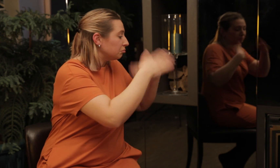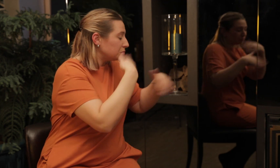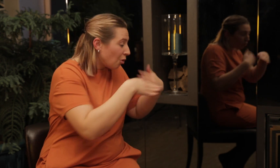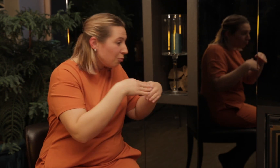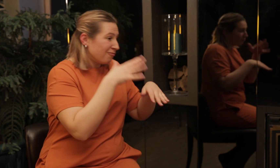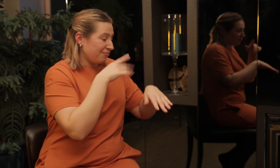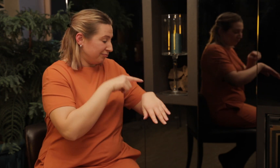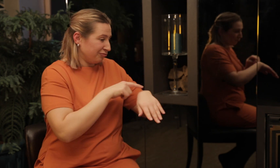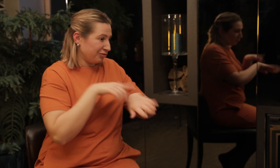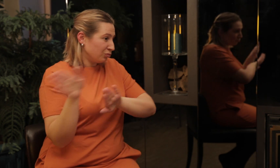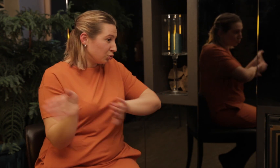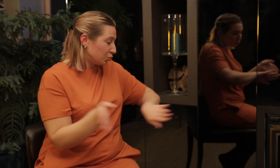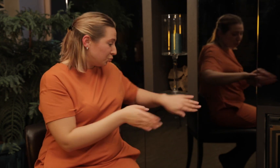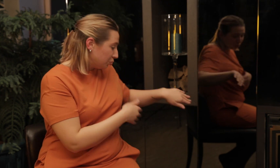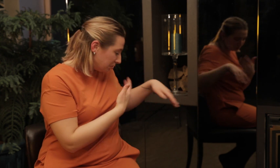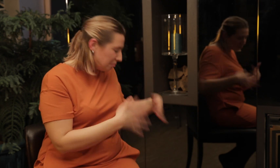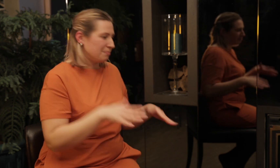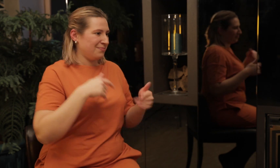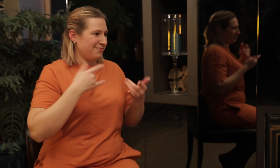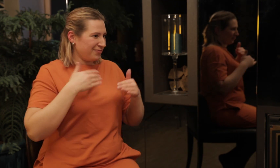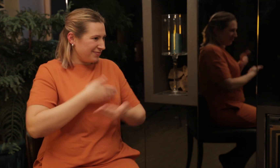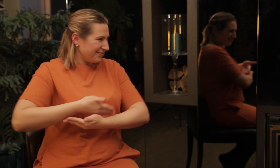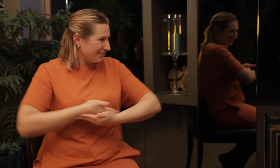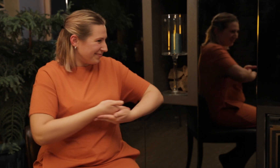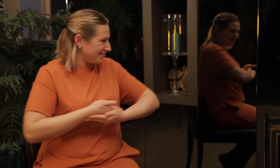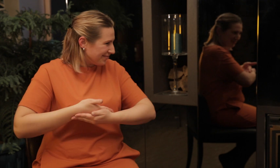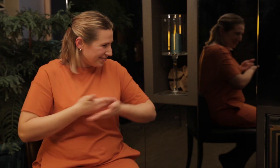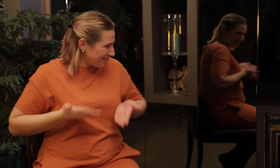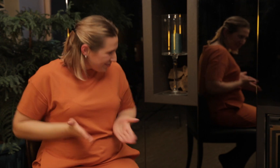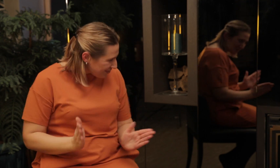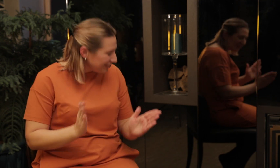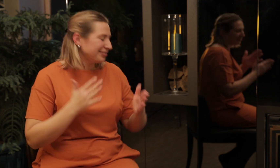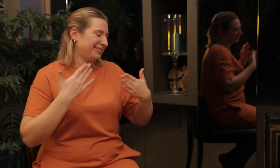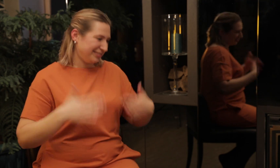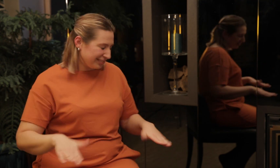I got married and was pregnant with a child, so I was off from work.